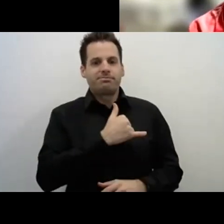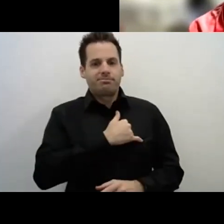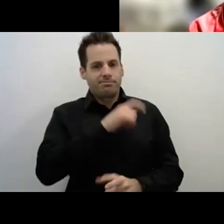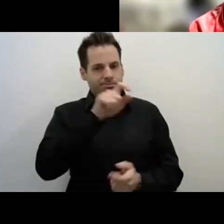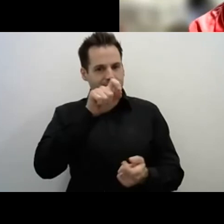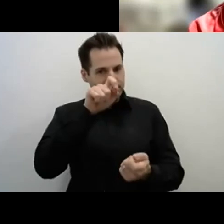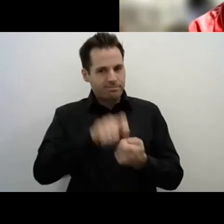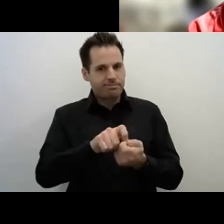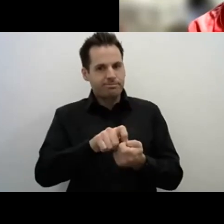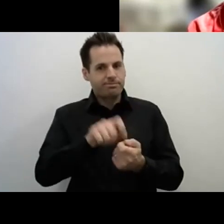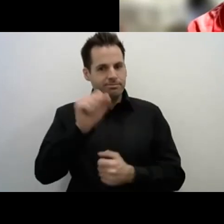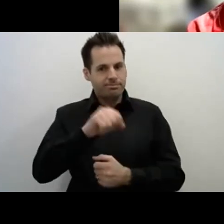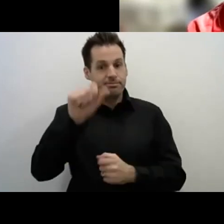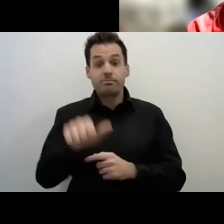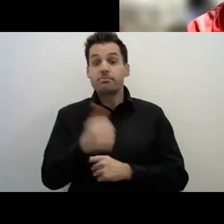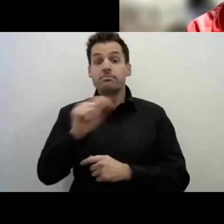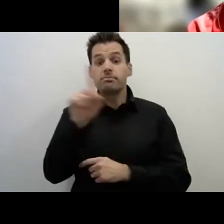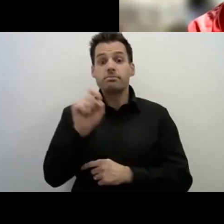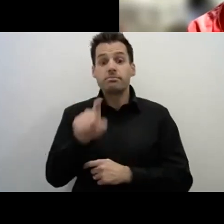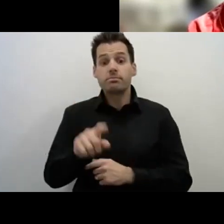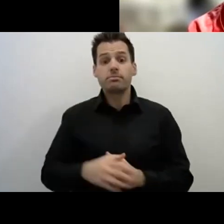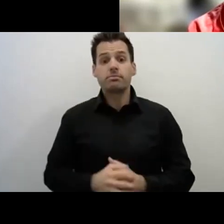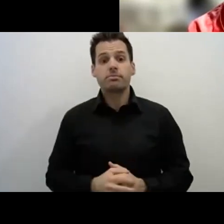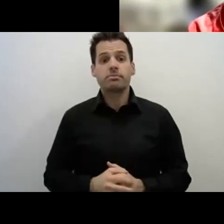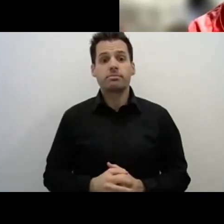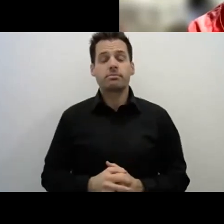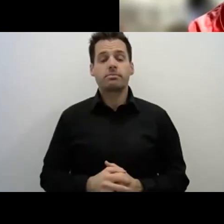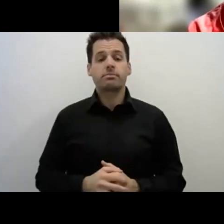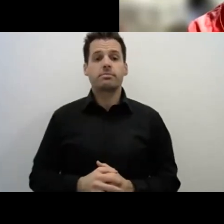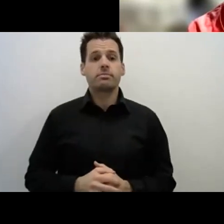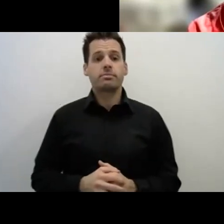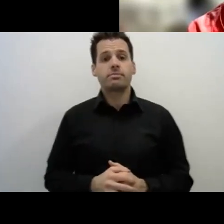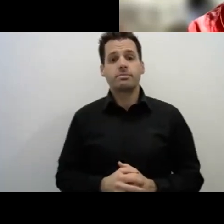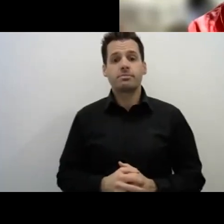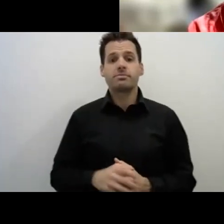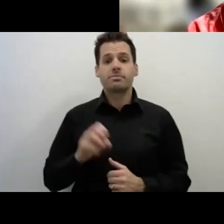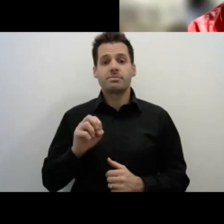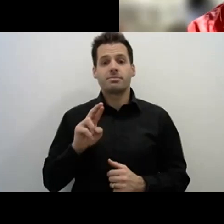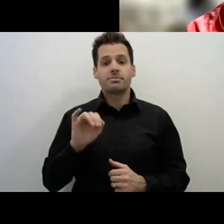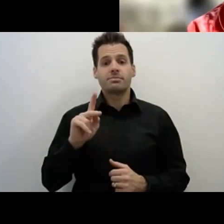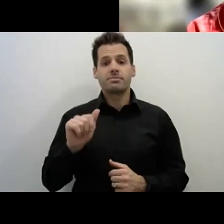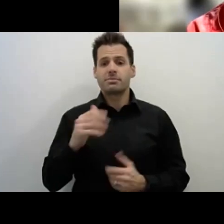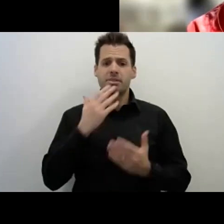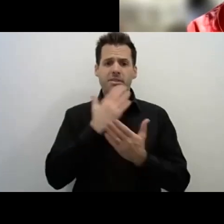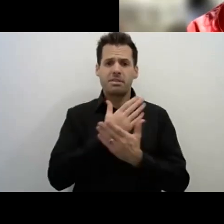any other questions well thank you very much panelists i have to have to say i have to leave a